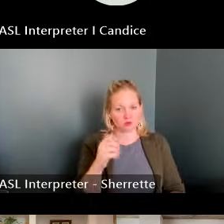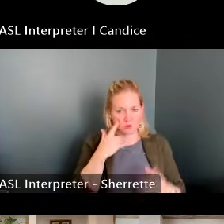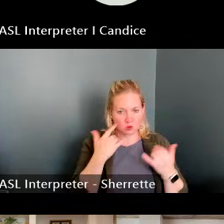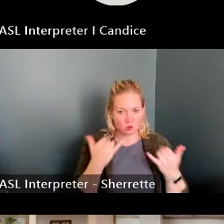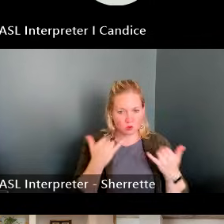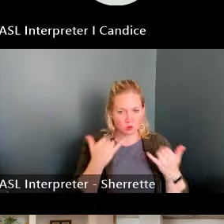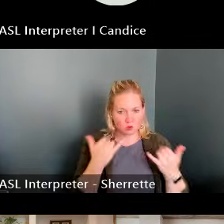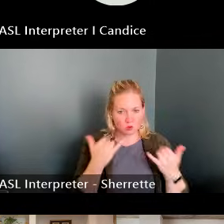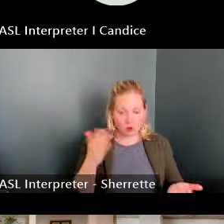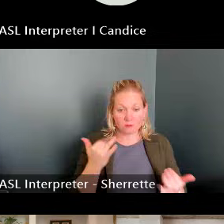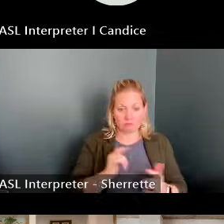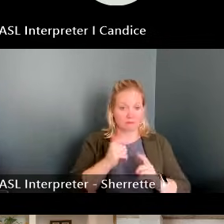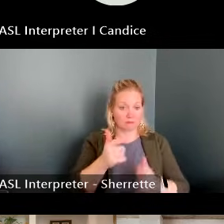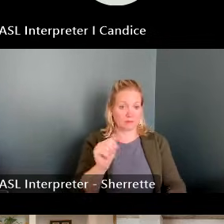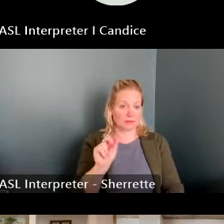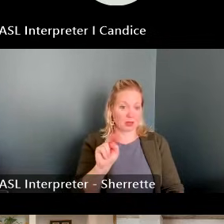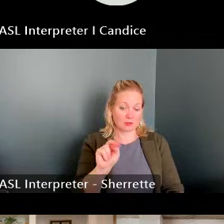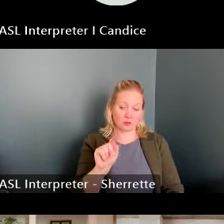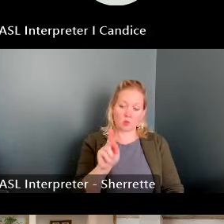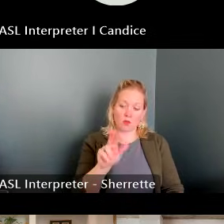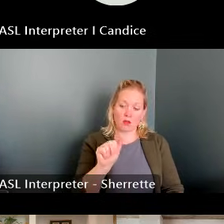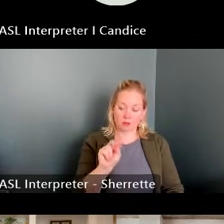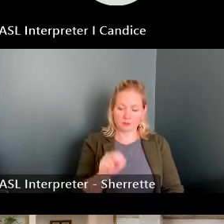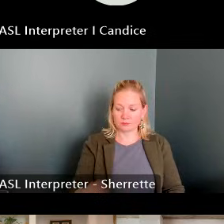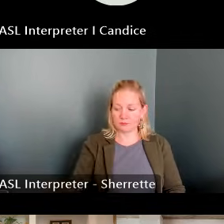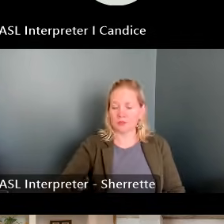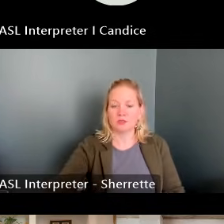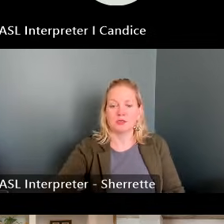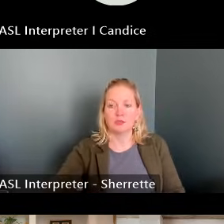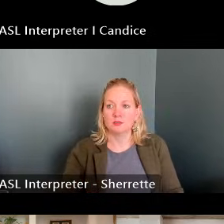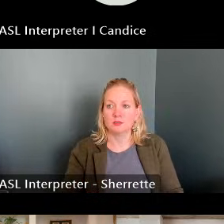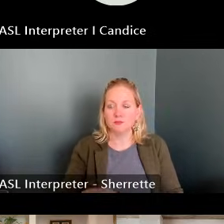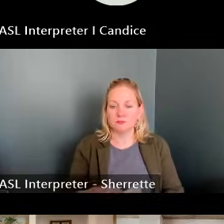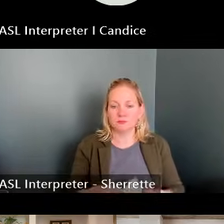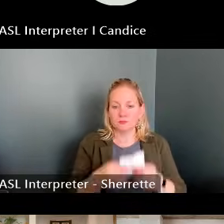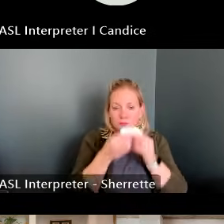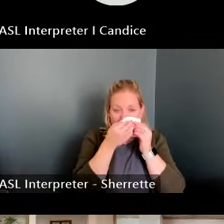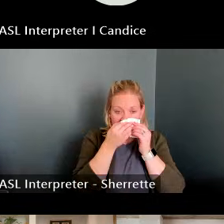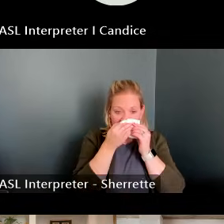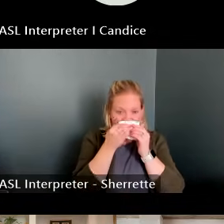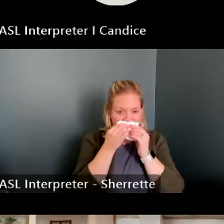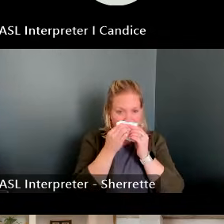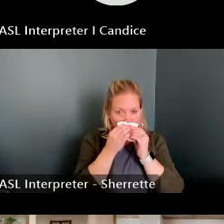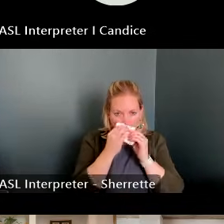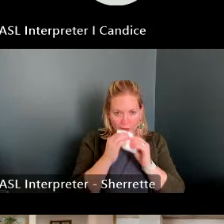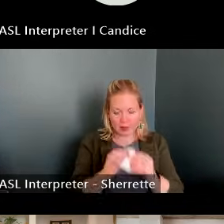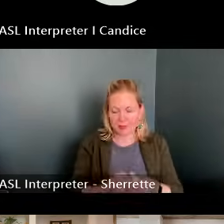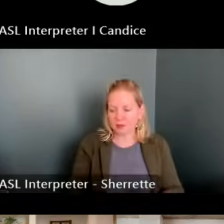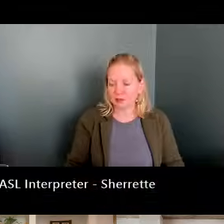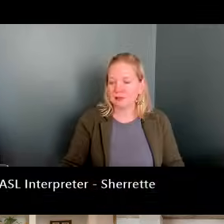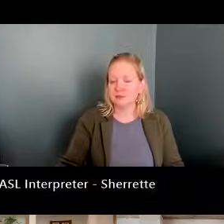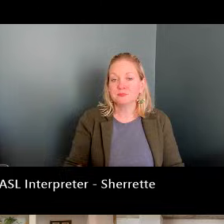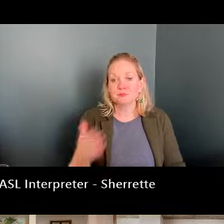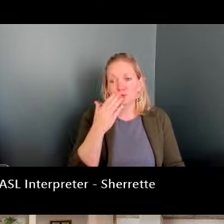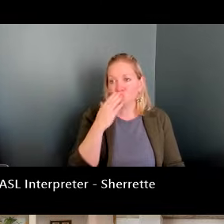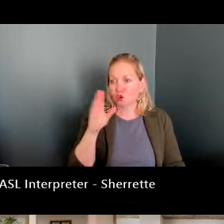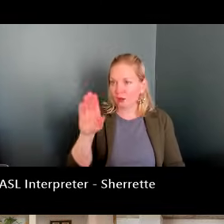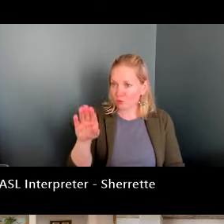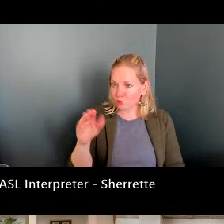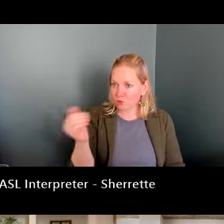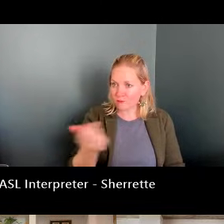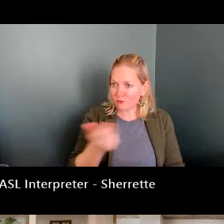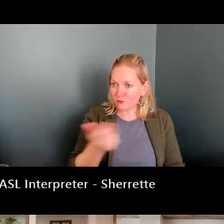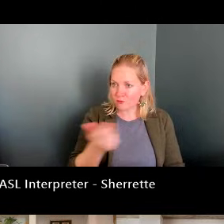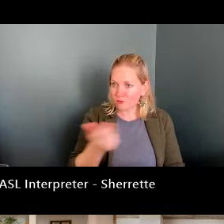Antuan Sartin: Good afternoon, everyone. First, I would like to say thank you, Mr.